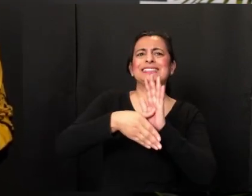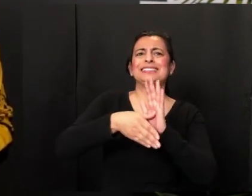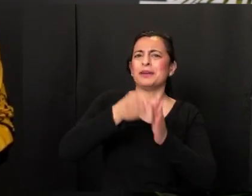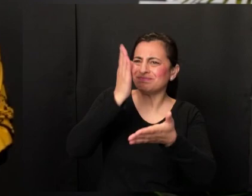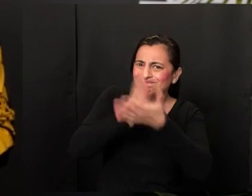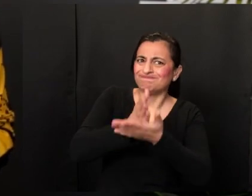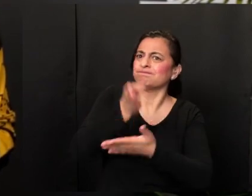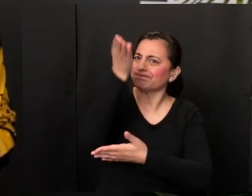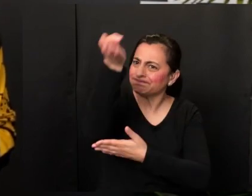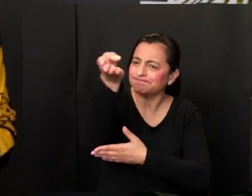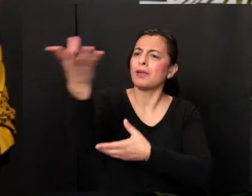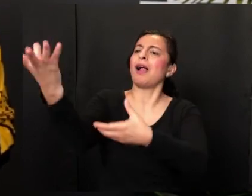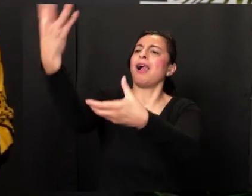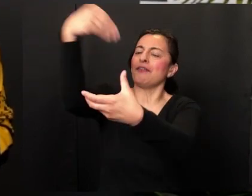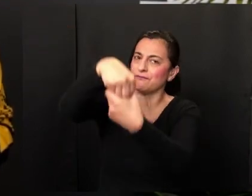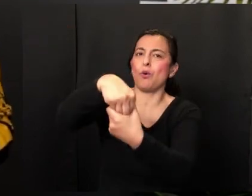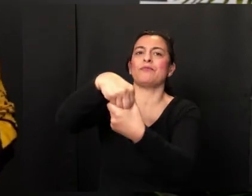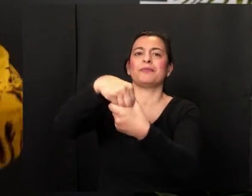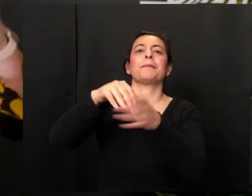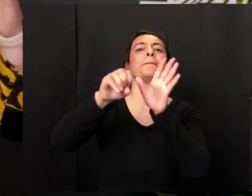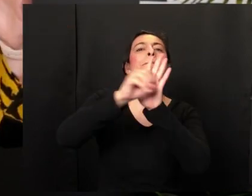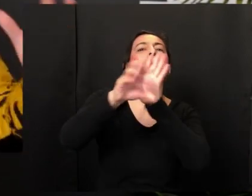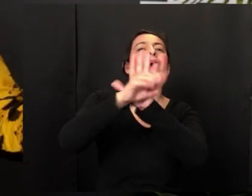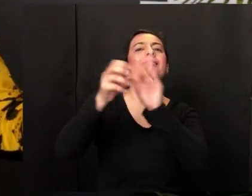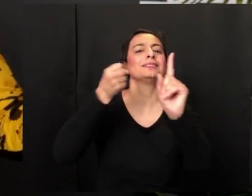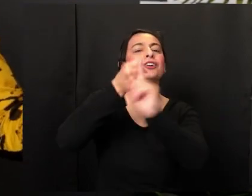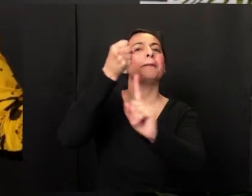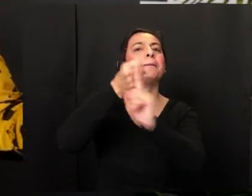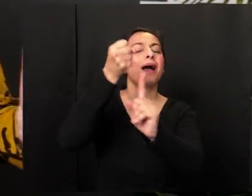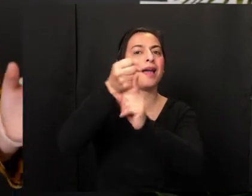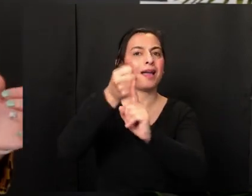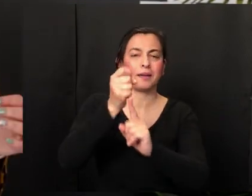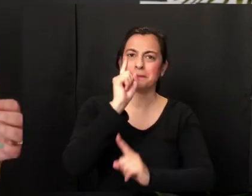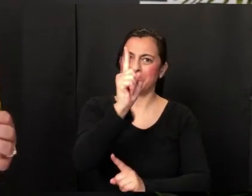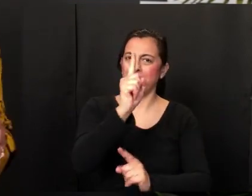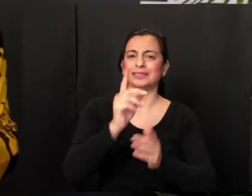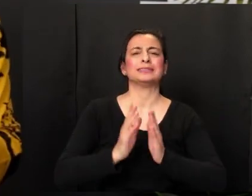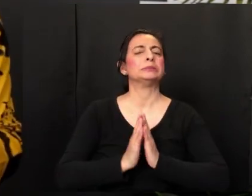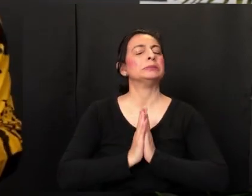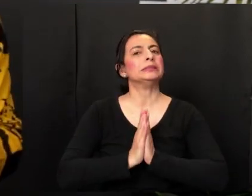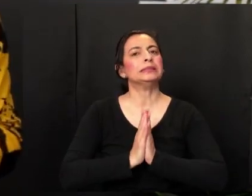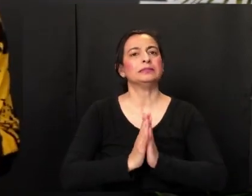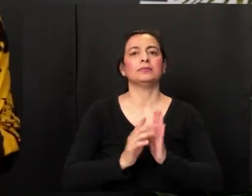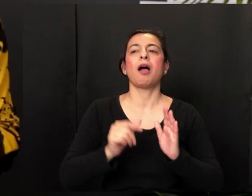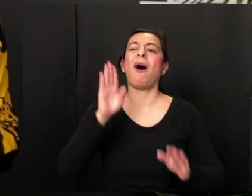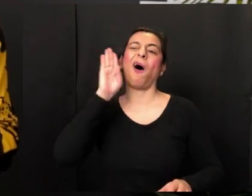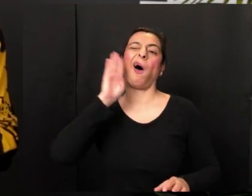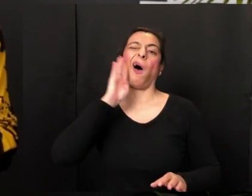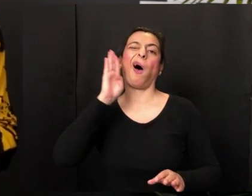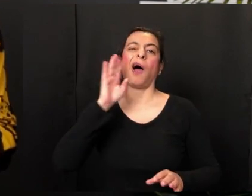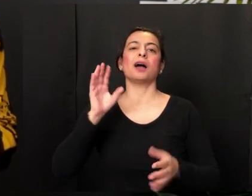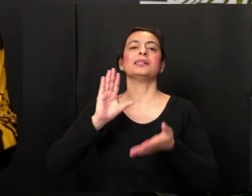But please, whatever you do, do not get a person without a disability to act like they have one for the sake of this.